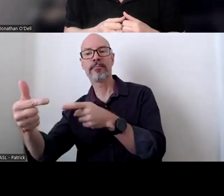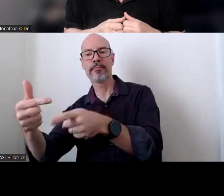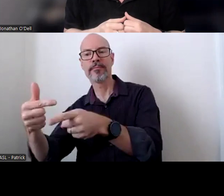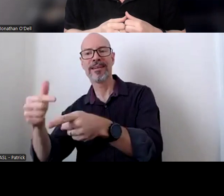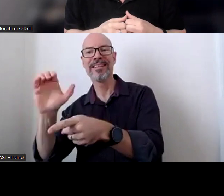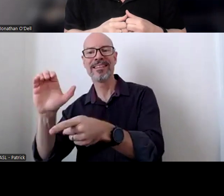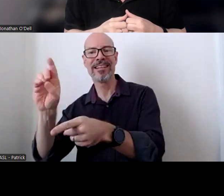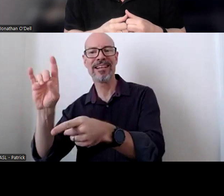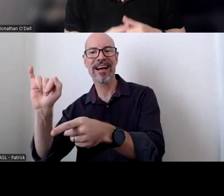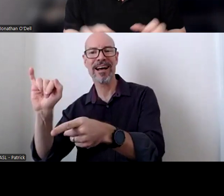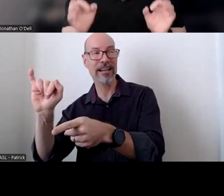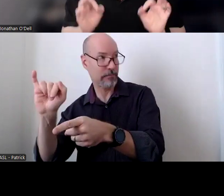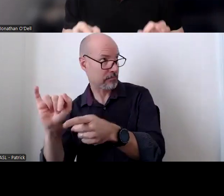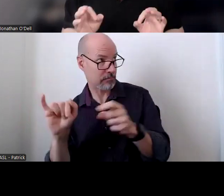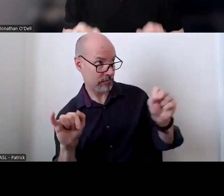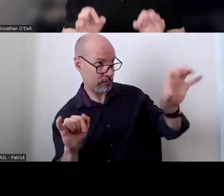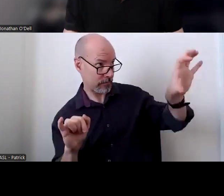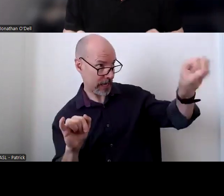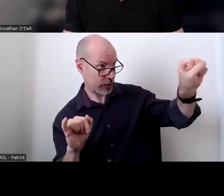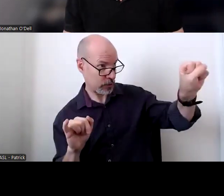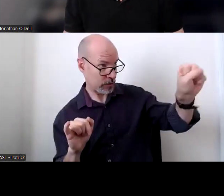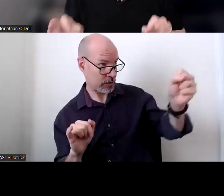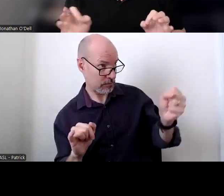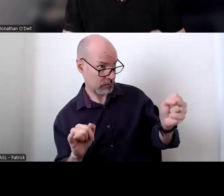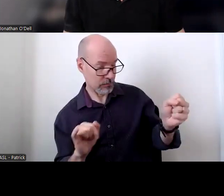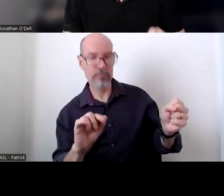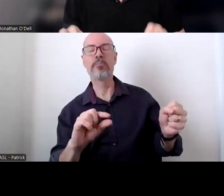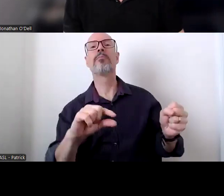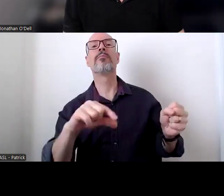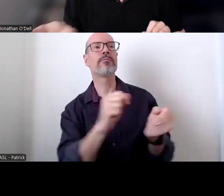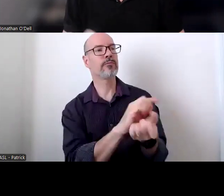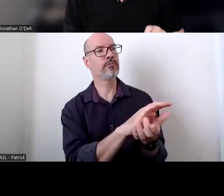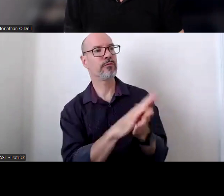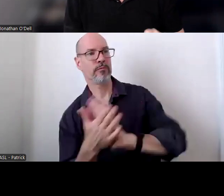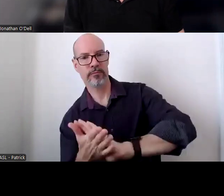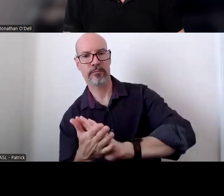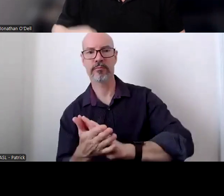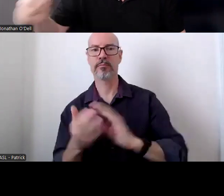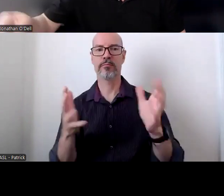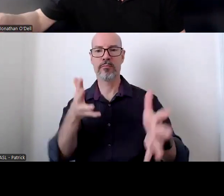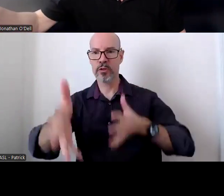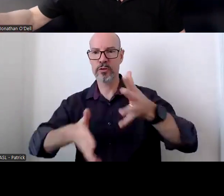ASL and converts it into visual-gestural communication that does not necessarily require the knowledge of